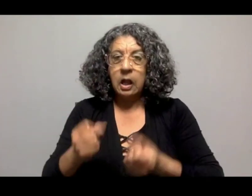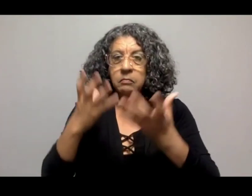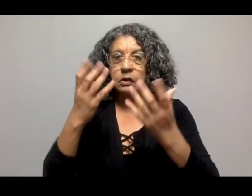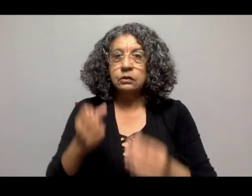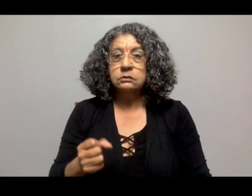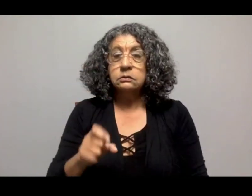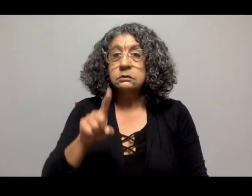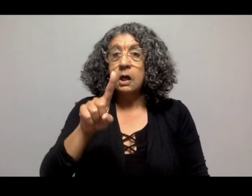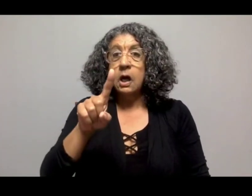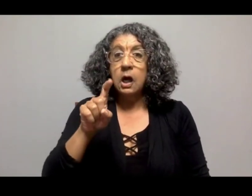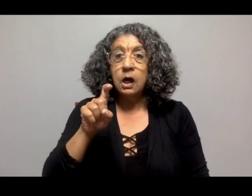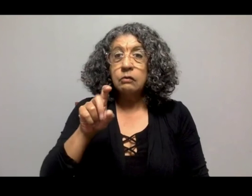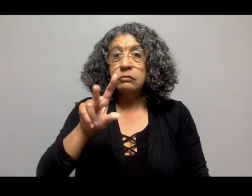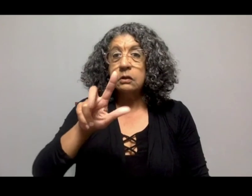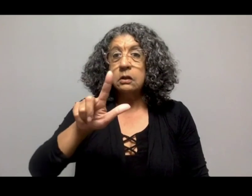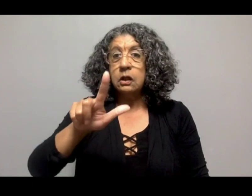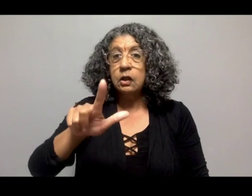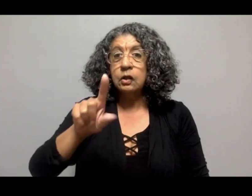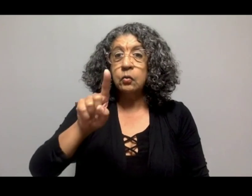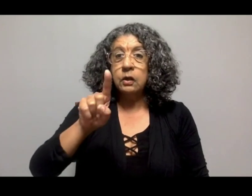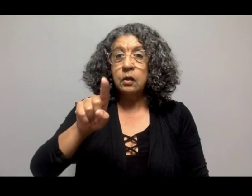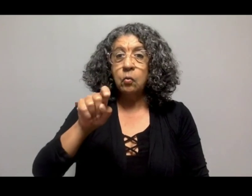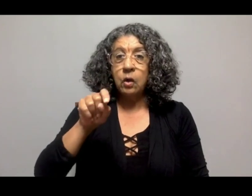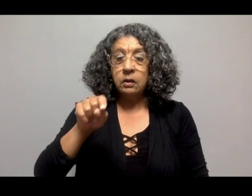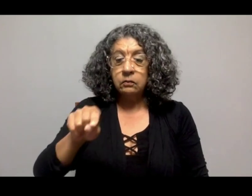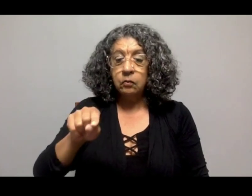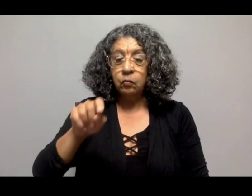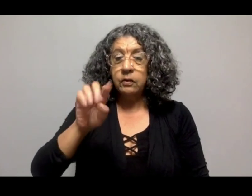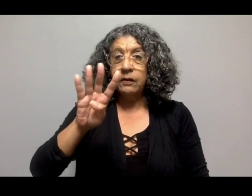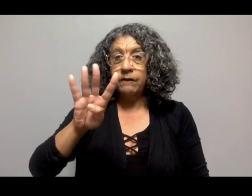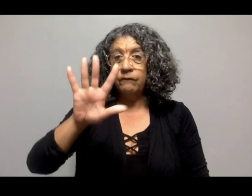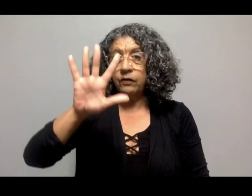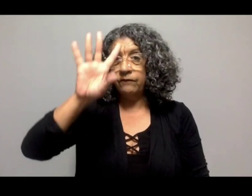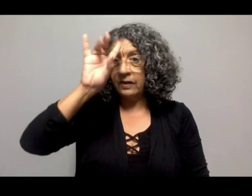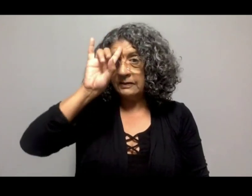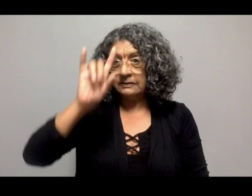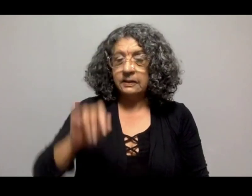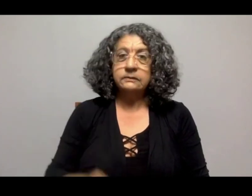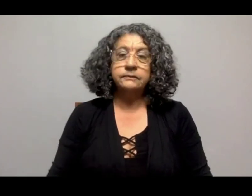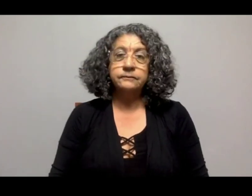You total those and it's $121.45.